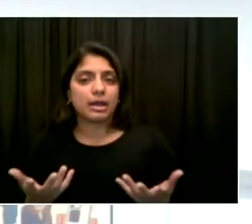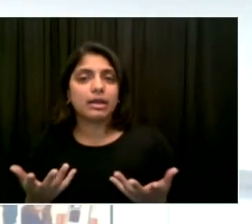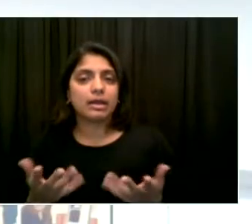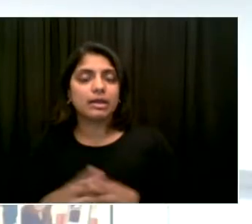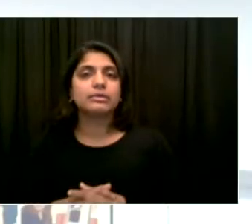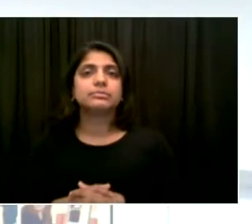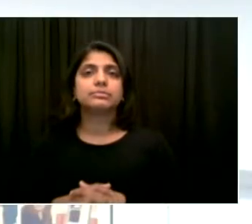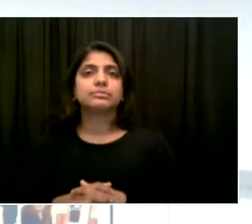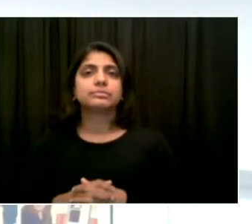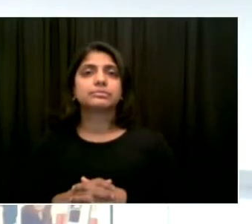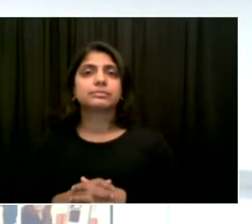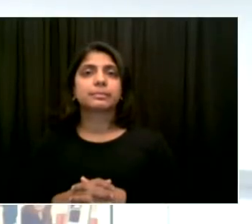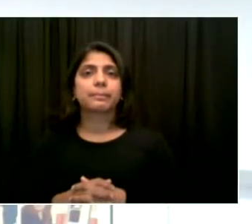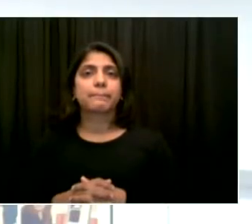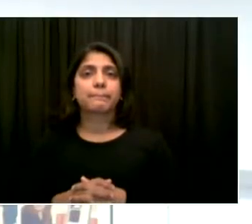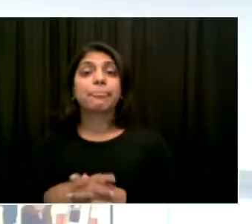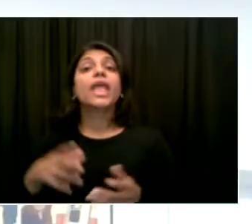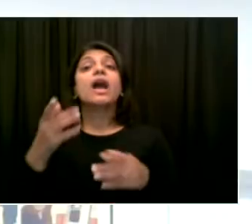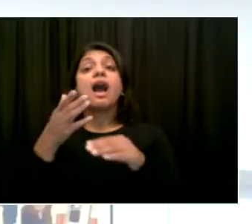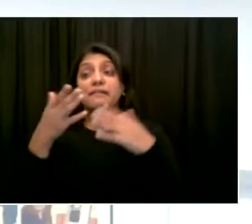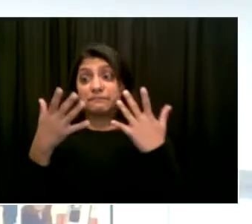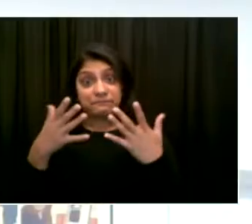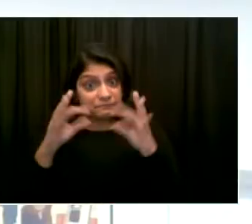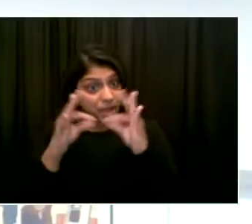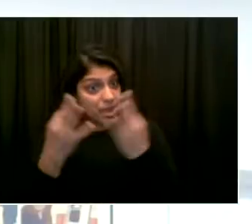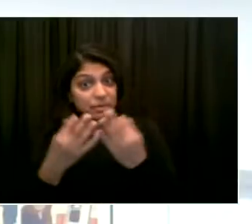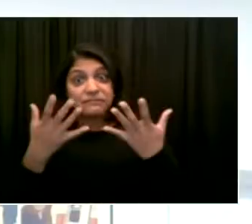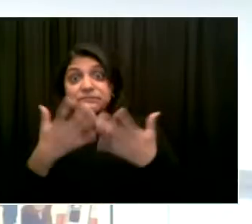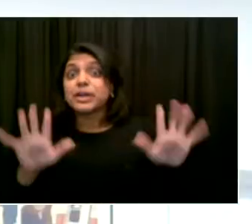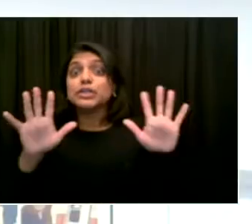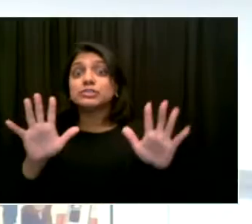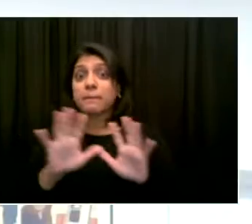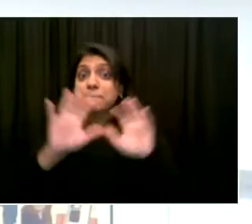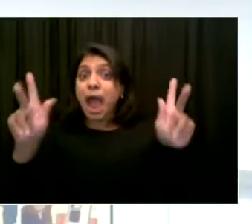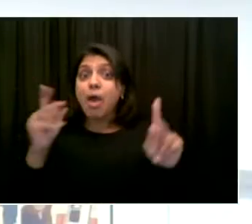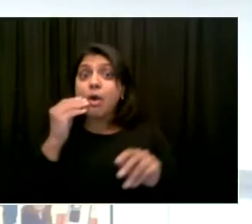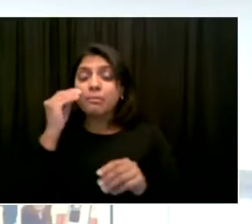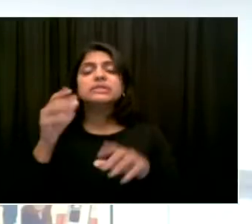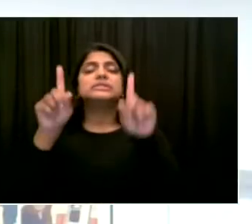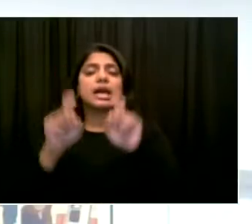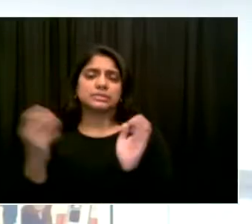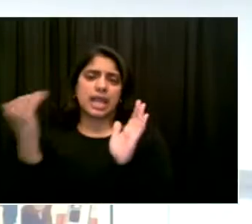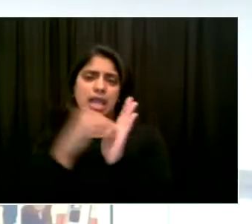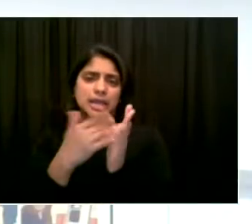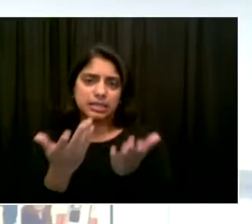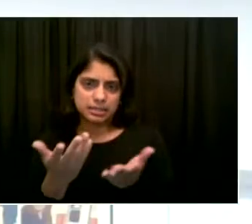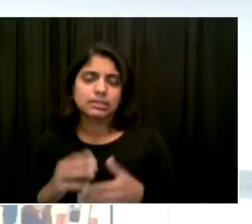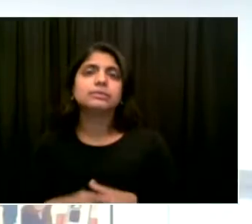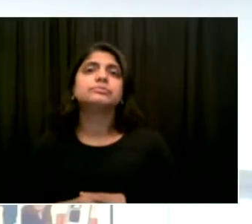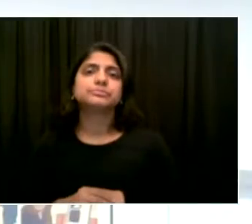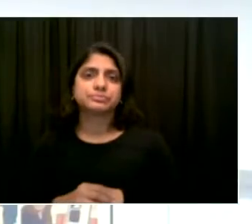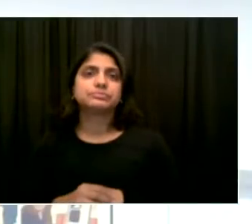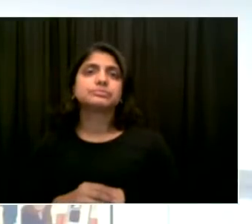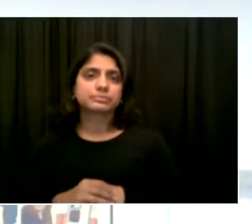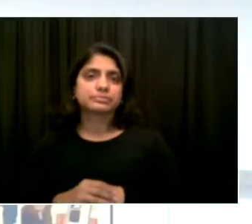GATHERINGS ARE SAFER, WE DO RECOMMEND NOT TO PARTICIPATE IN